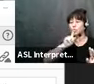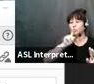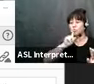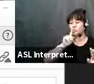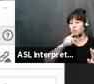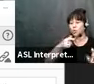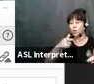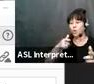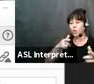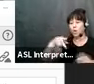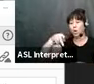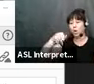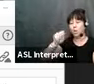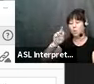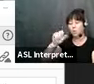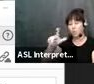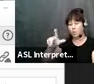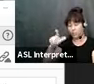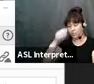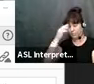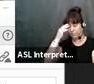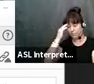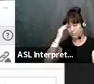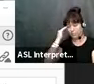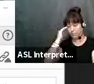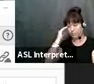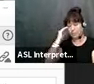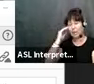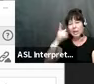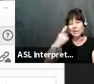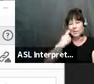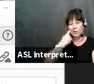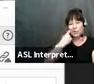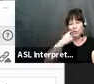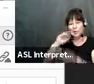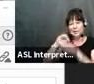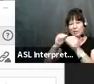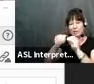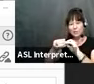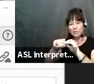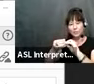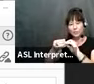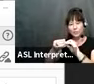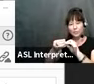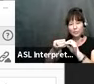as of the latest numbers, we have